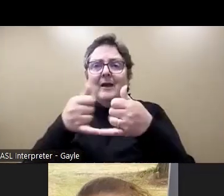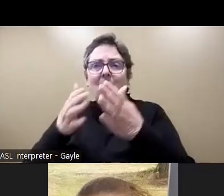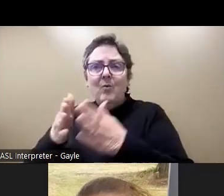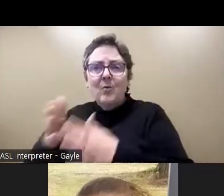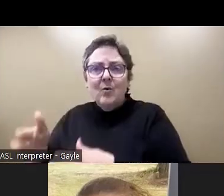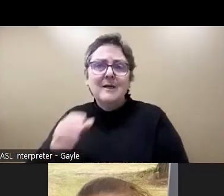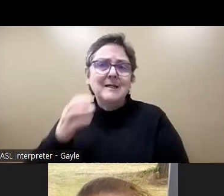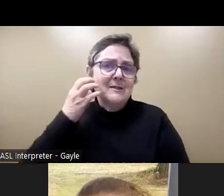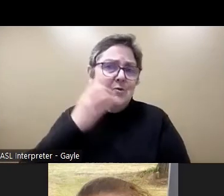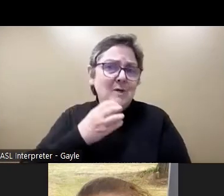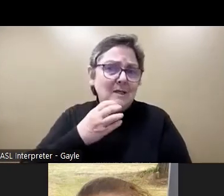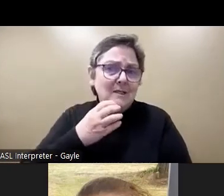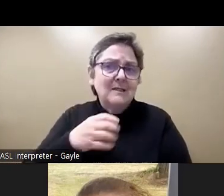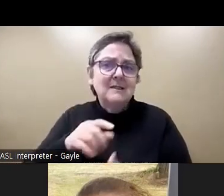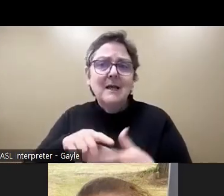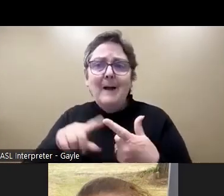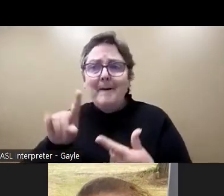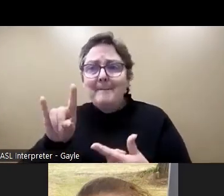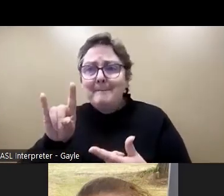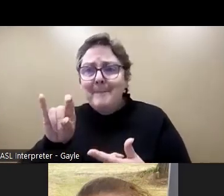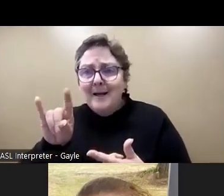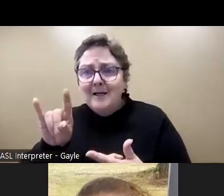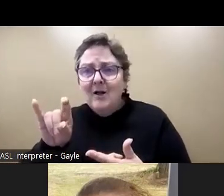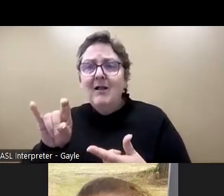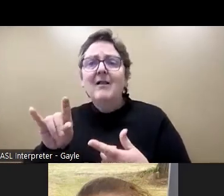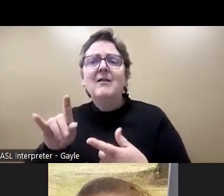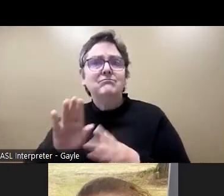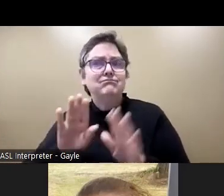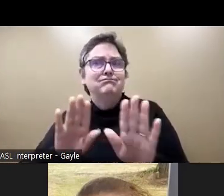have done great work as is mentioned in creating sign language story books.